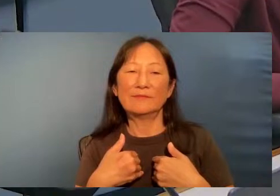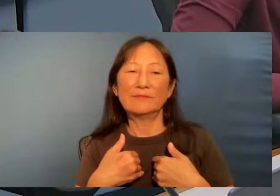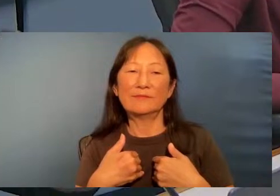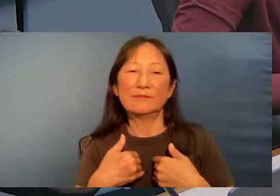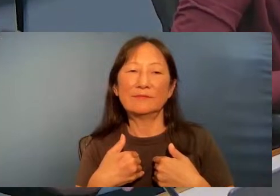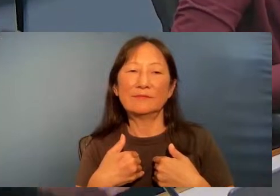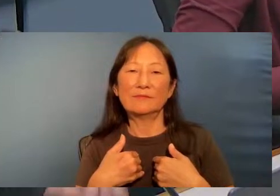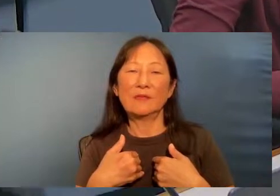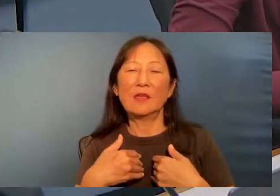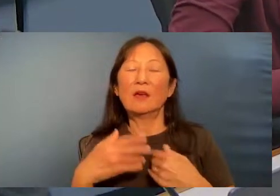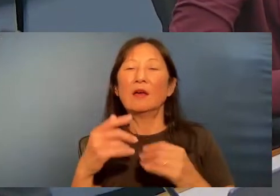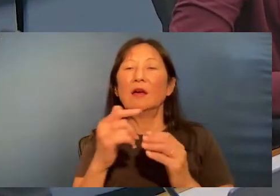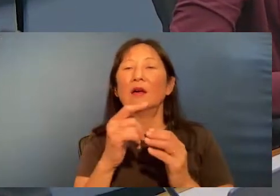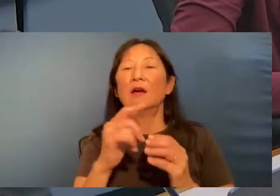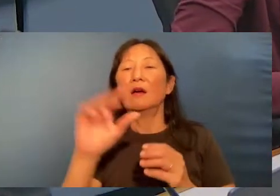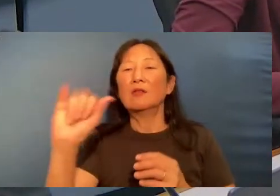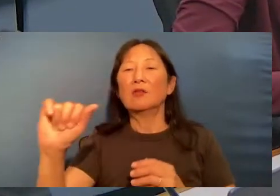Attorney General providing comments.